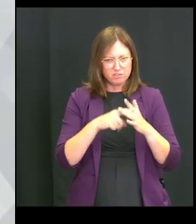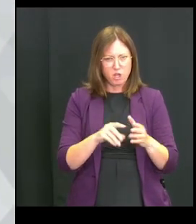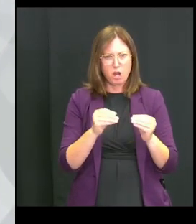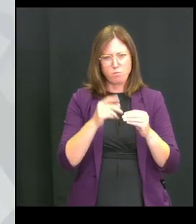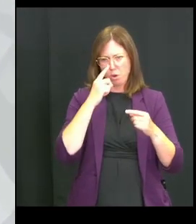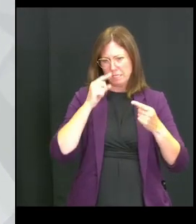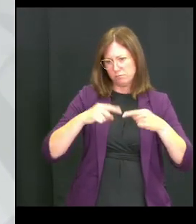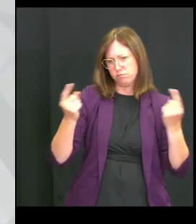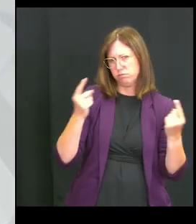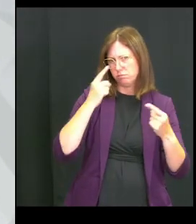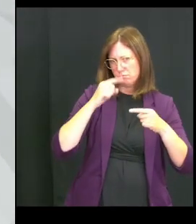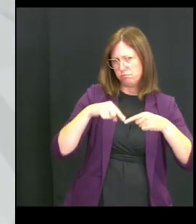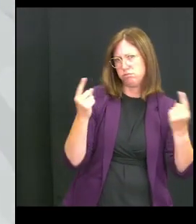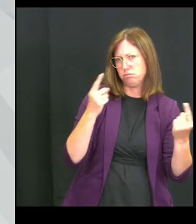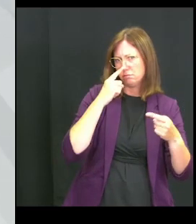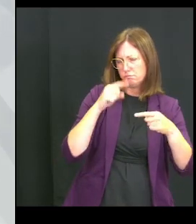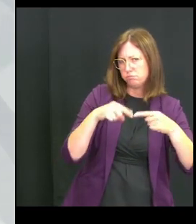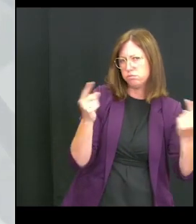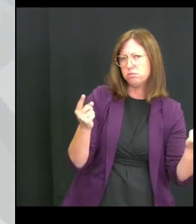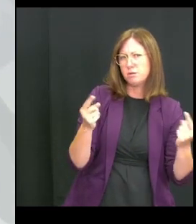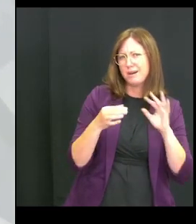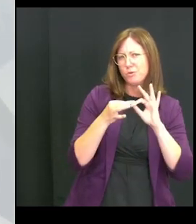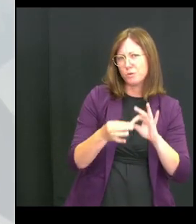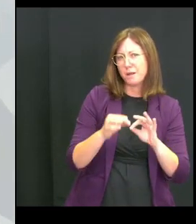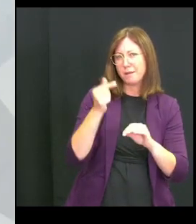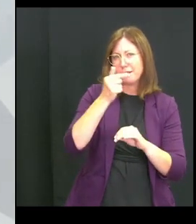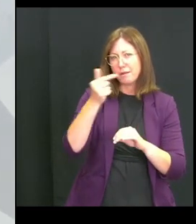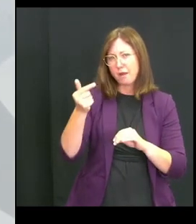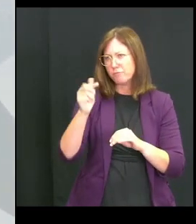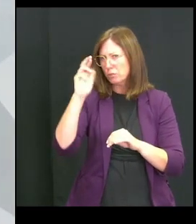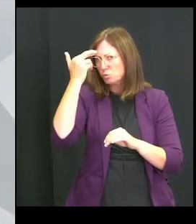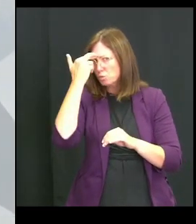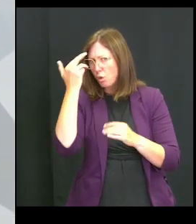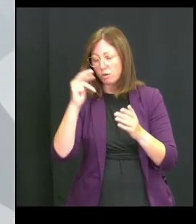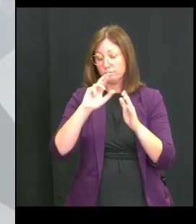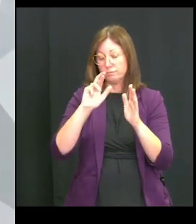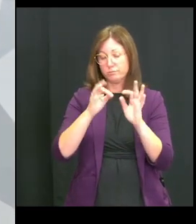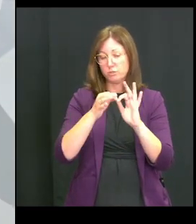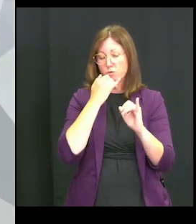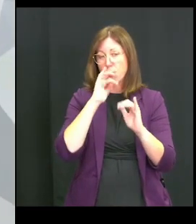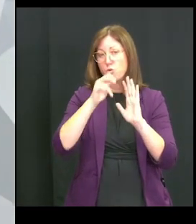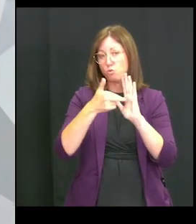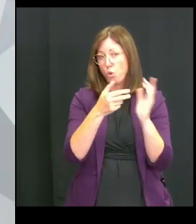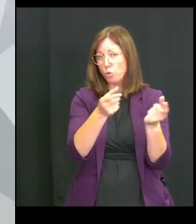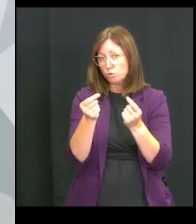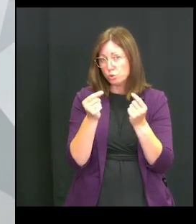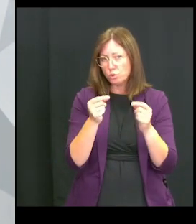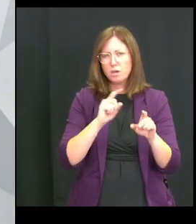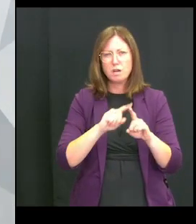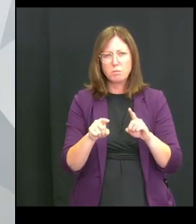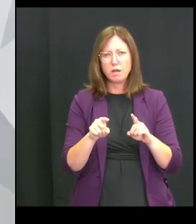on basic questions related to the role of government is a driver of who they like and dislike.